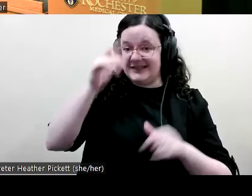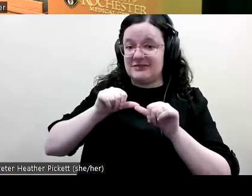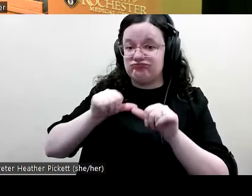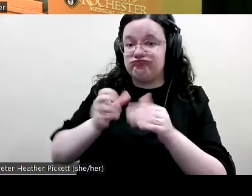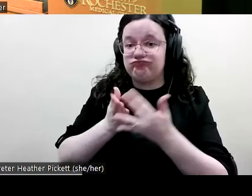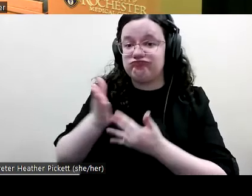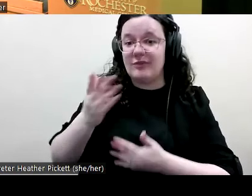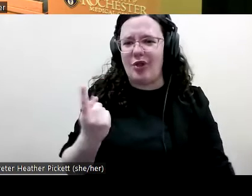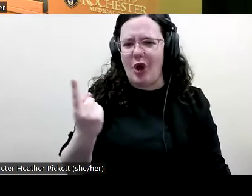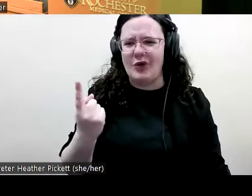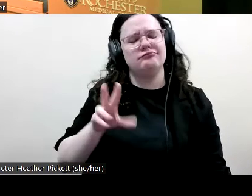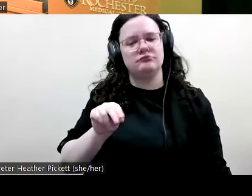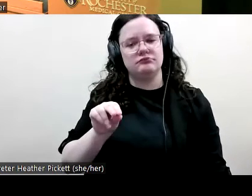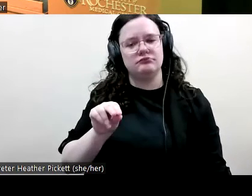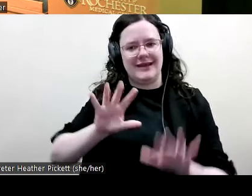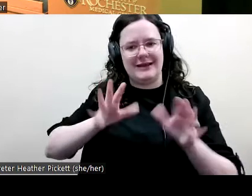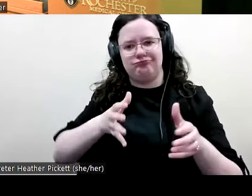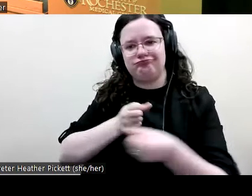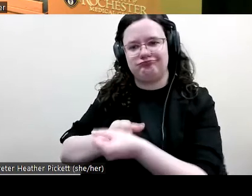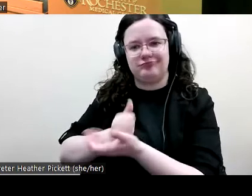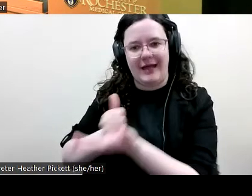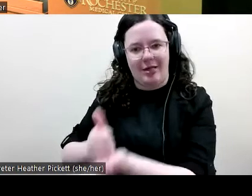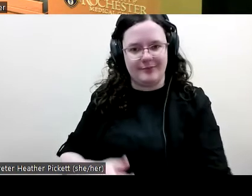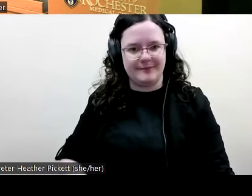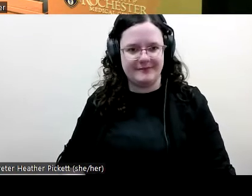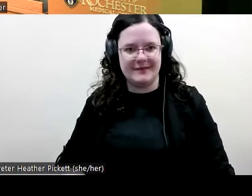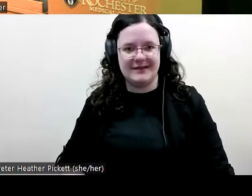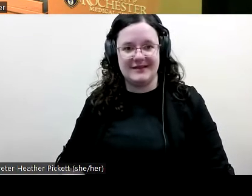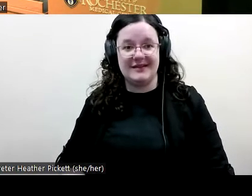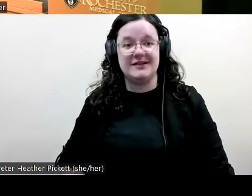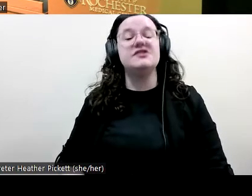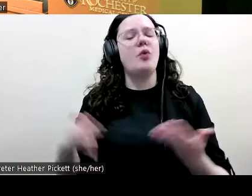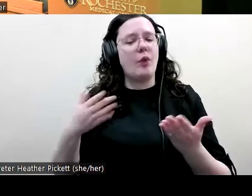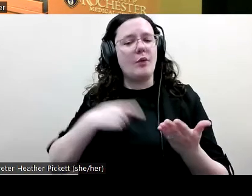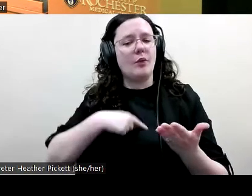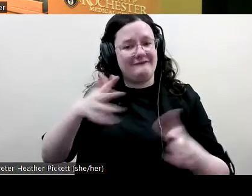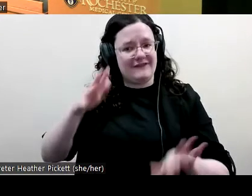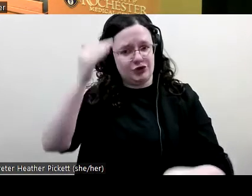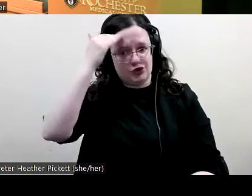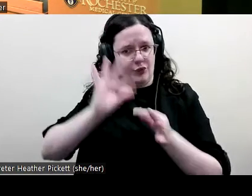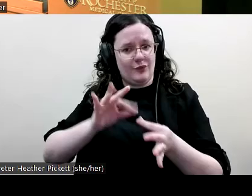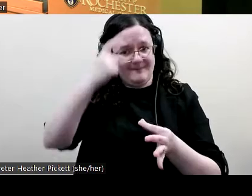to families with mental illnesses so the onset is traumatic especially for things like bipolar